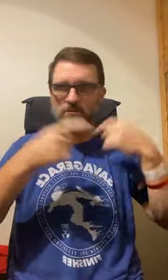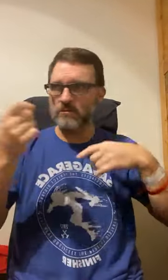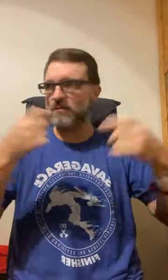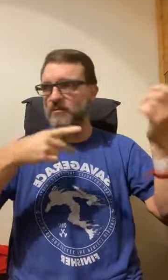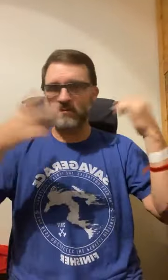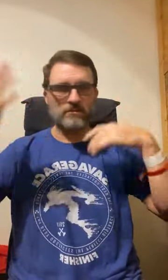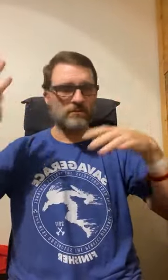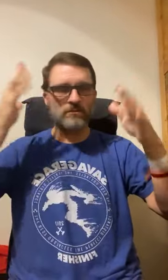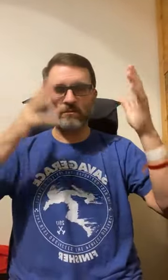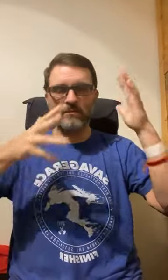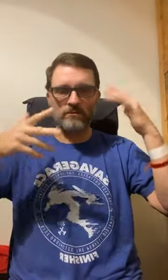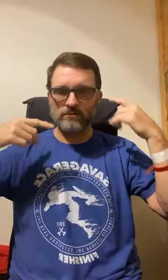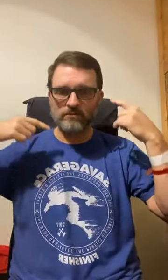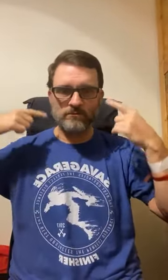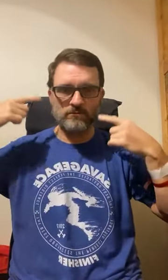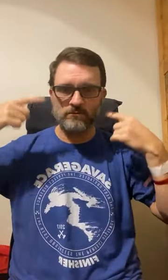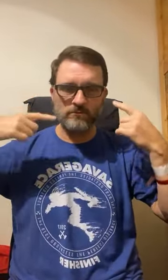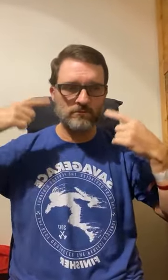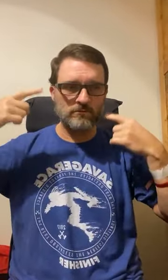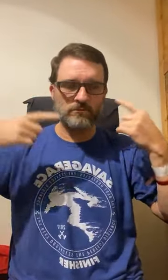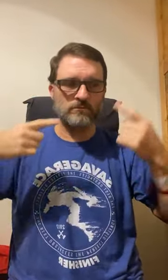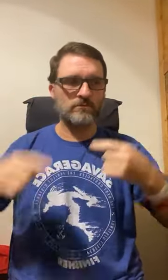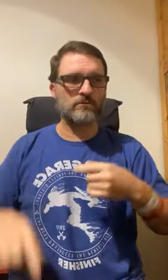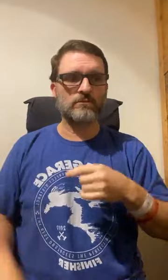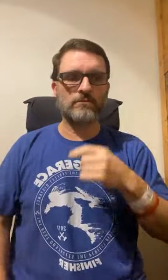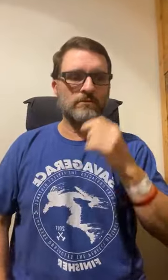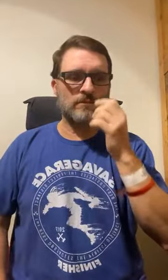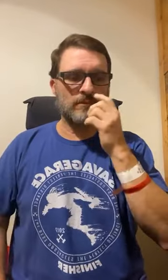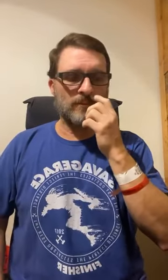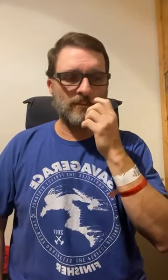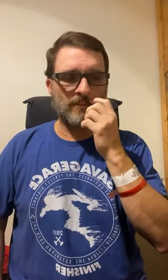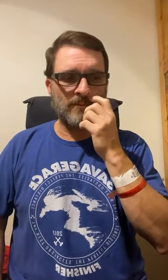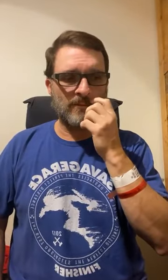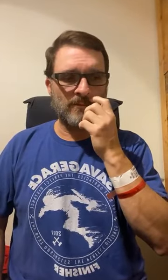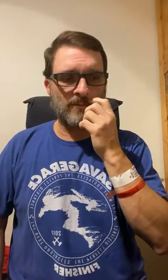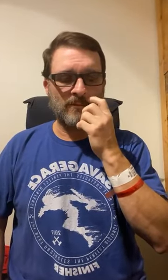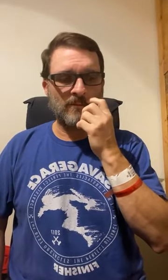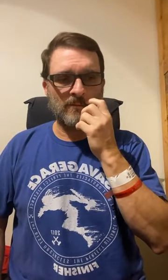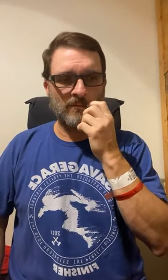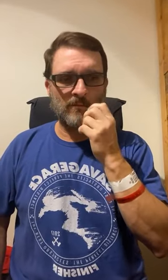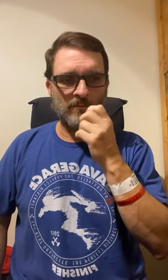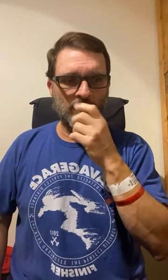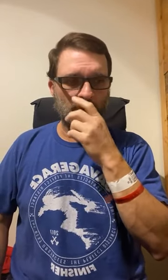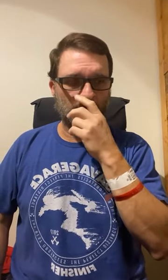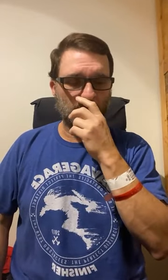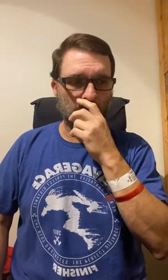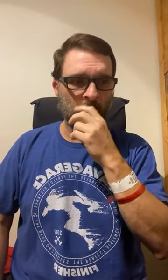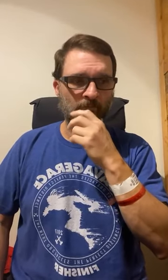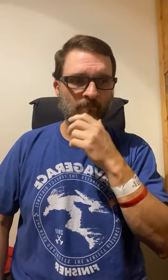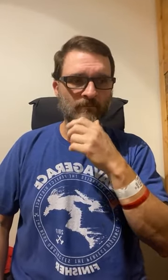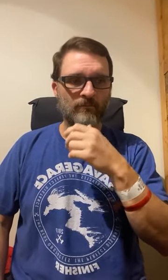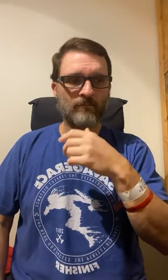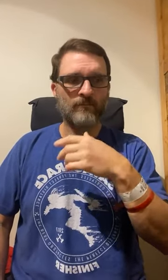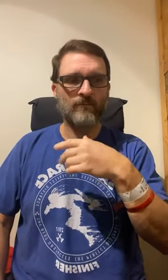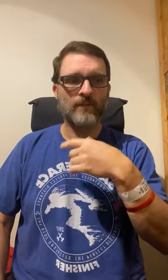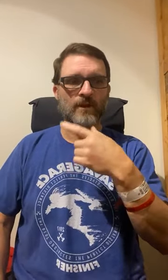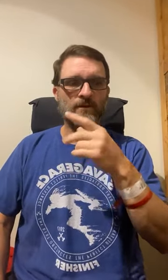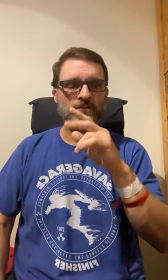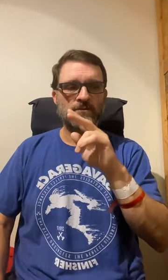They had me taking all these medicine. It was crazy